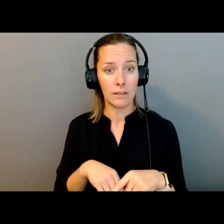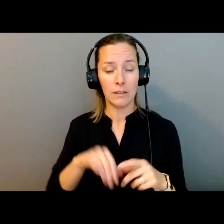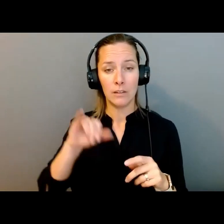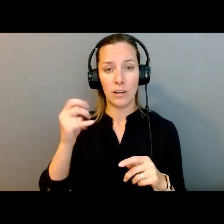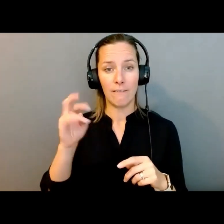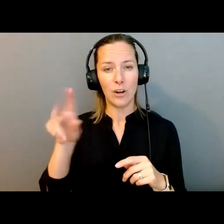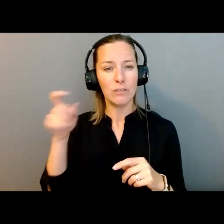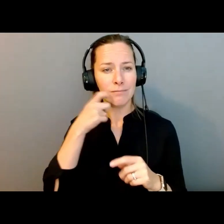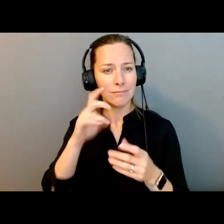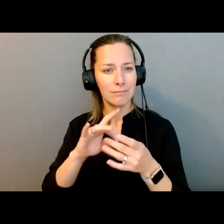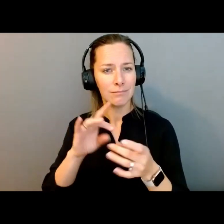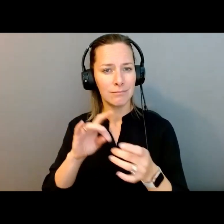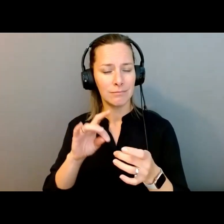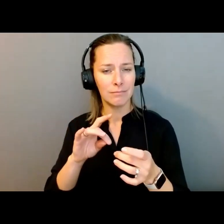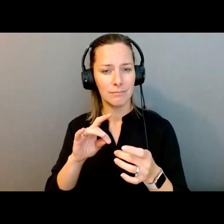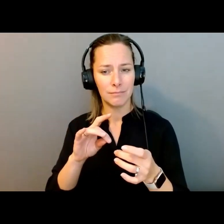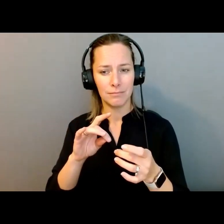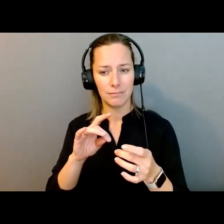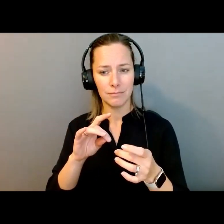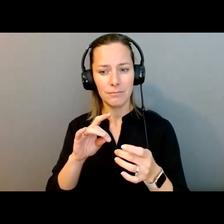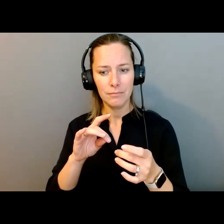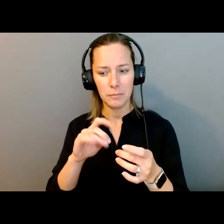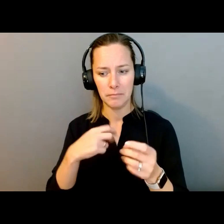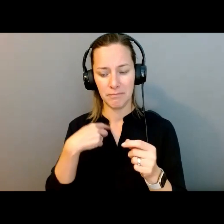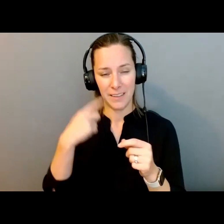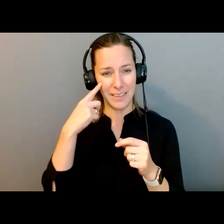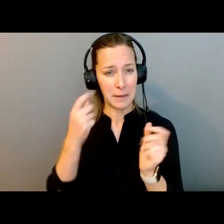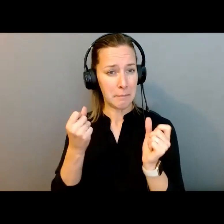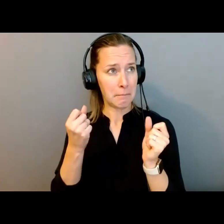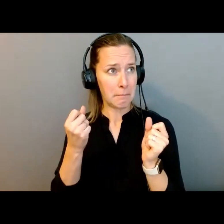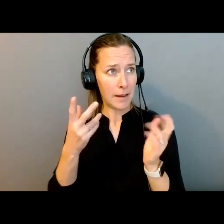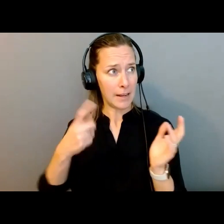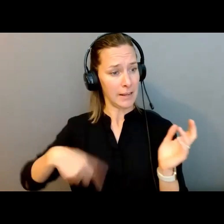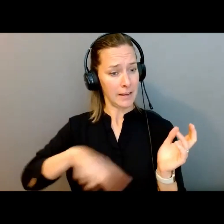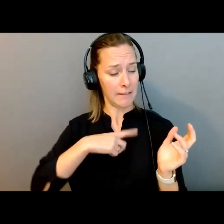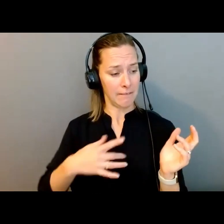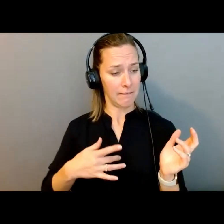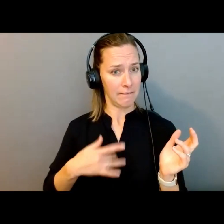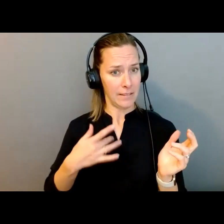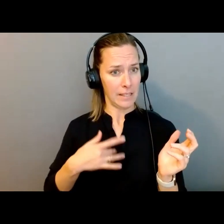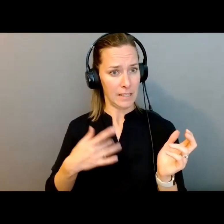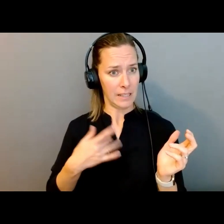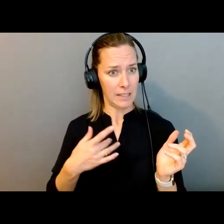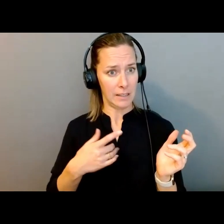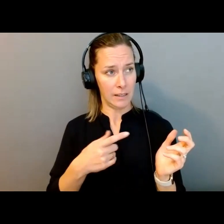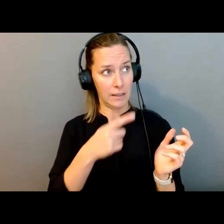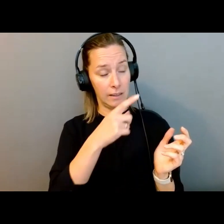you said, is that I think many of us have felt that we've been the subjects of kind of a peekaboo